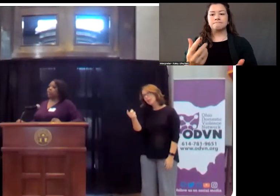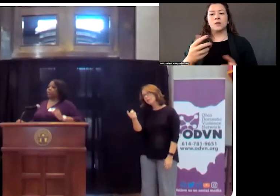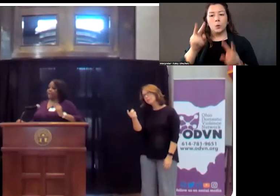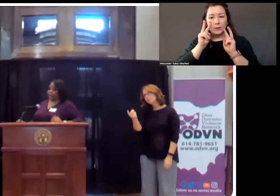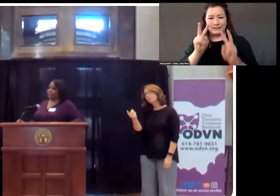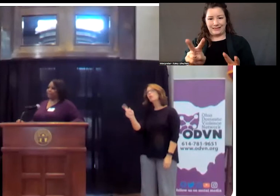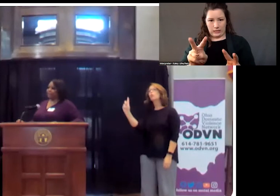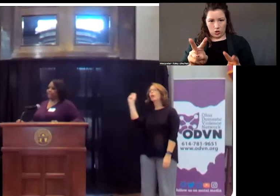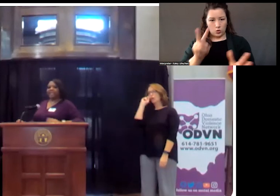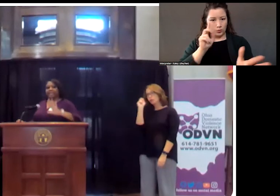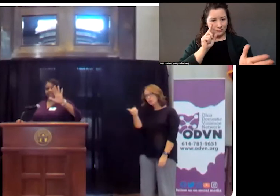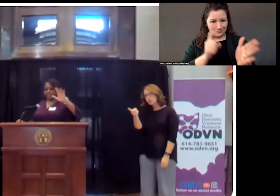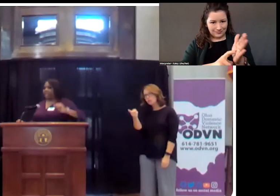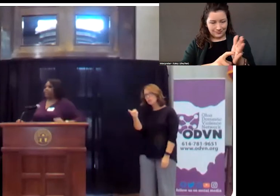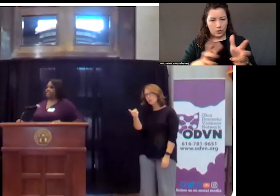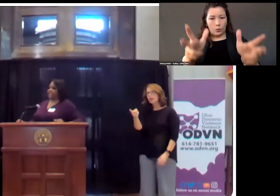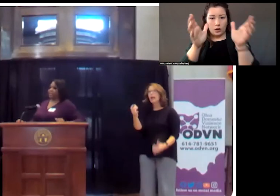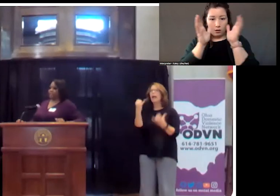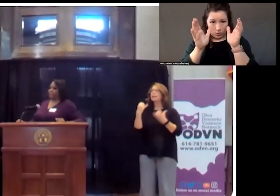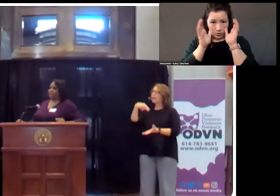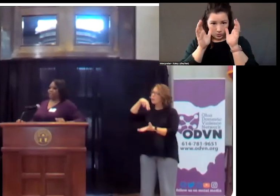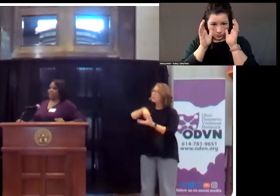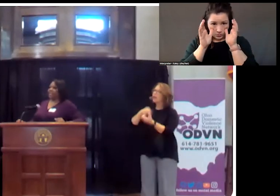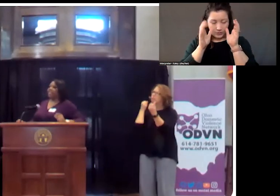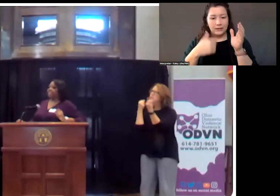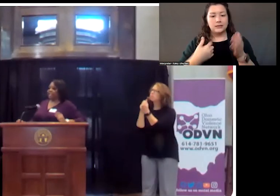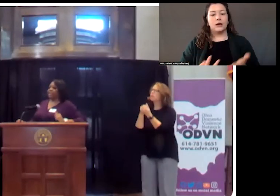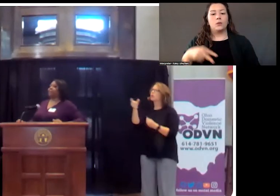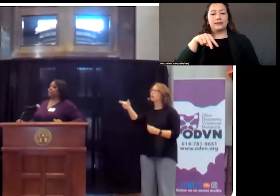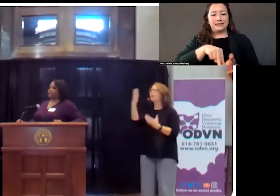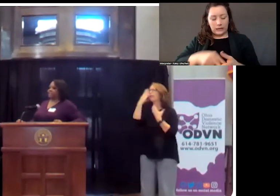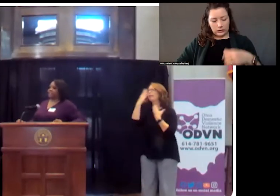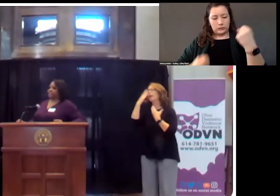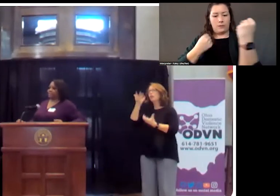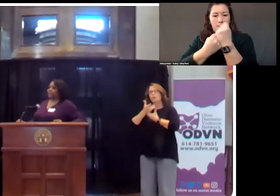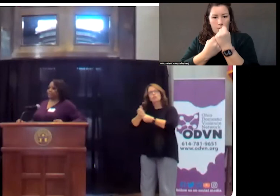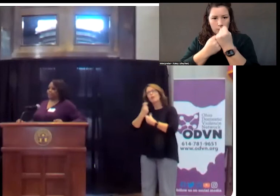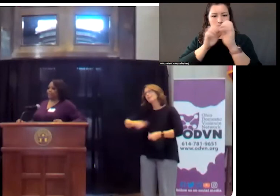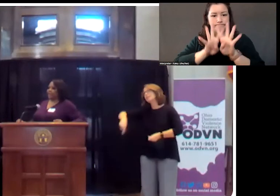We heard you. And today we stand with you. Thank you for trusting us with your story.